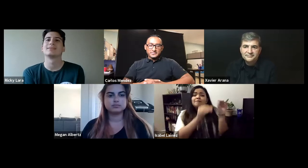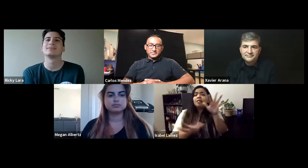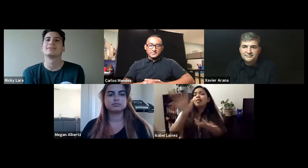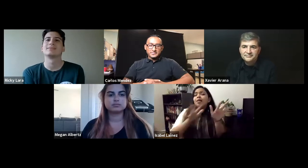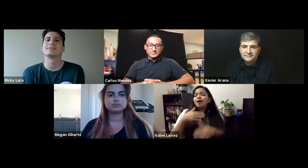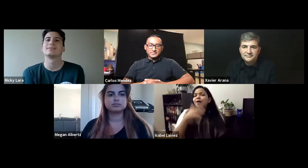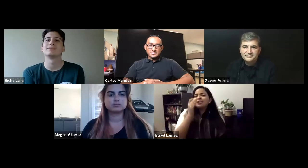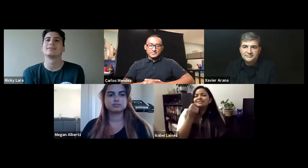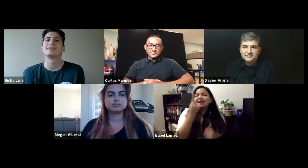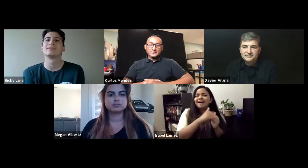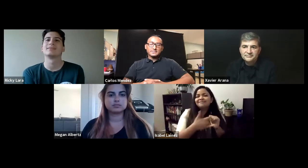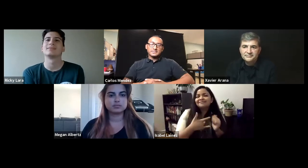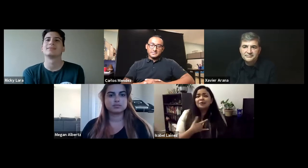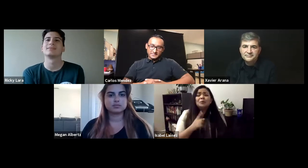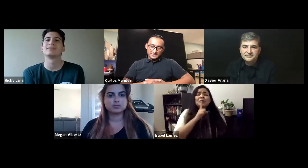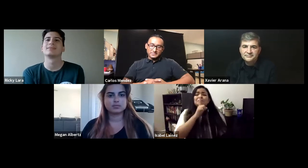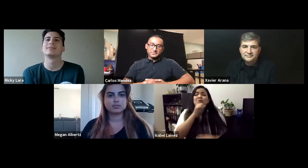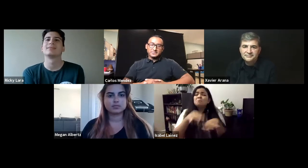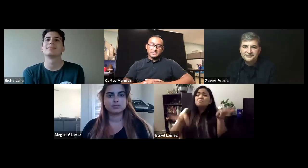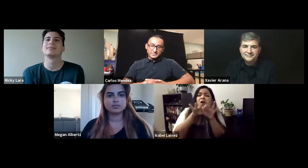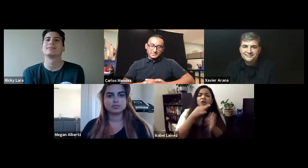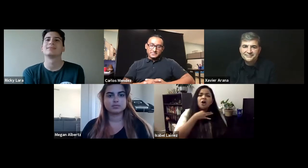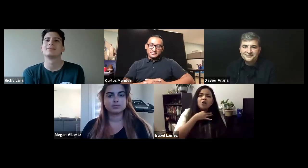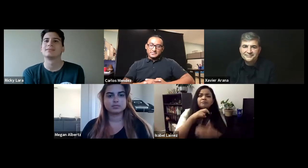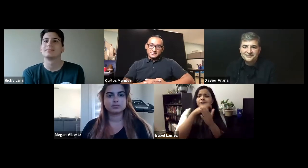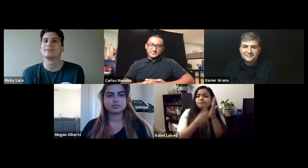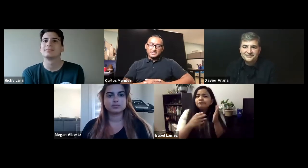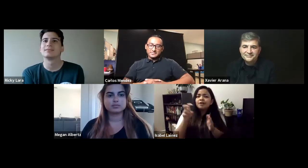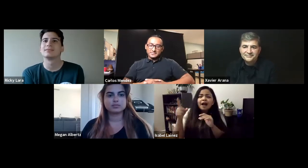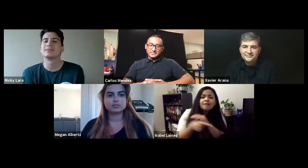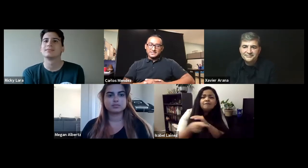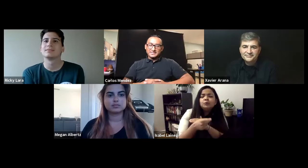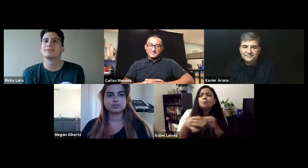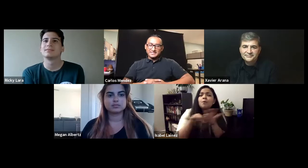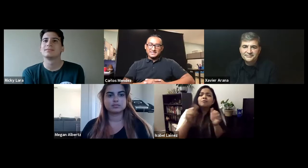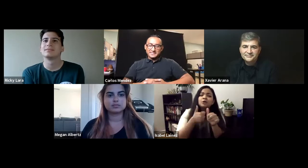about other people I think is great. So, I think it's really important